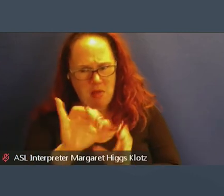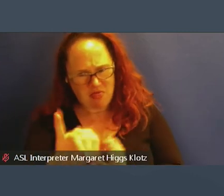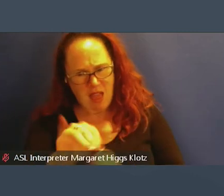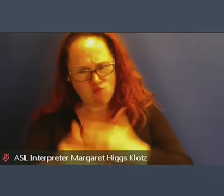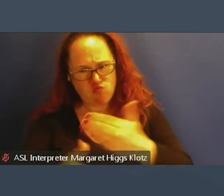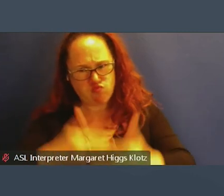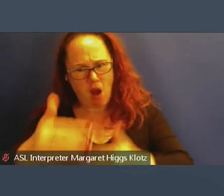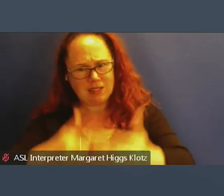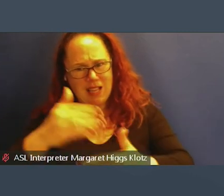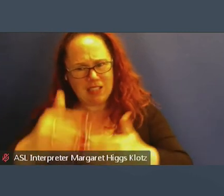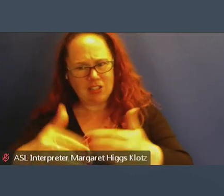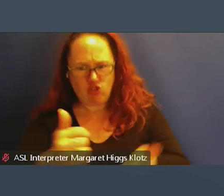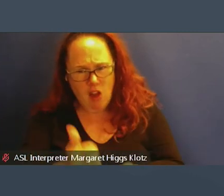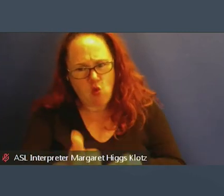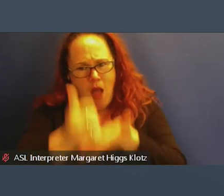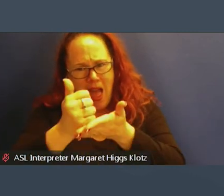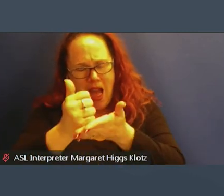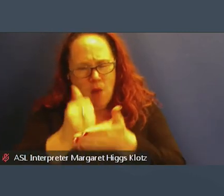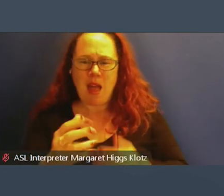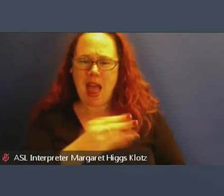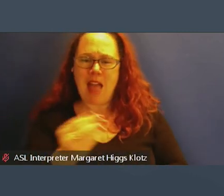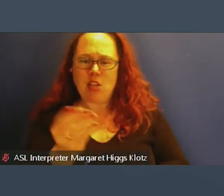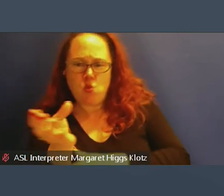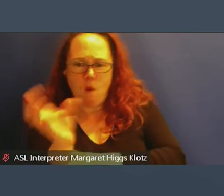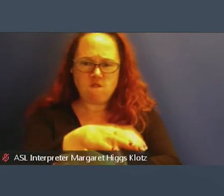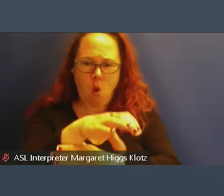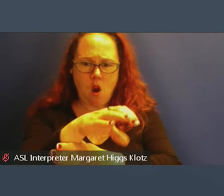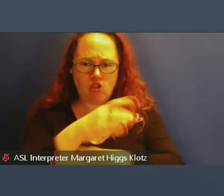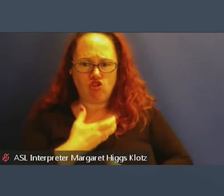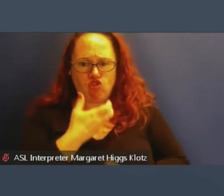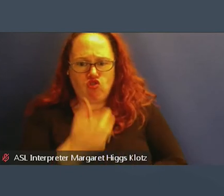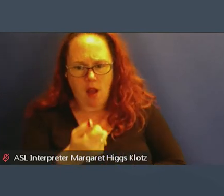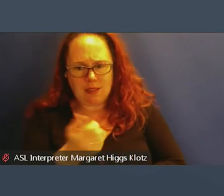good and to force trust between the government and community.